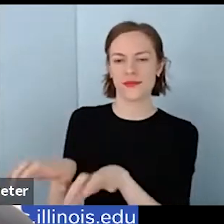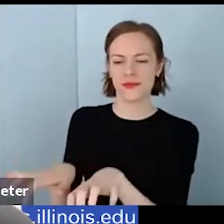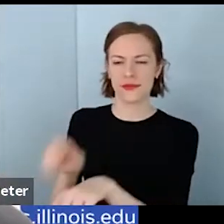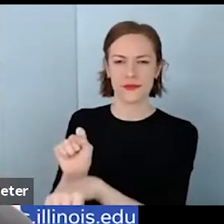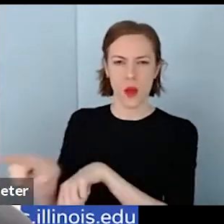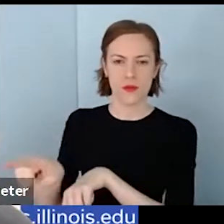Land acknowledgement.